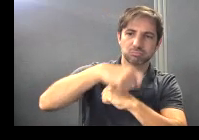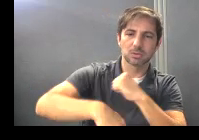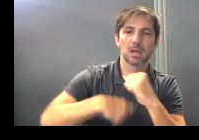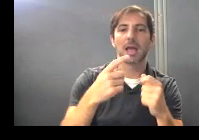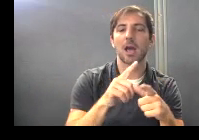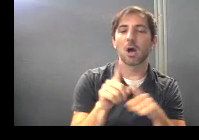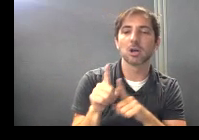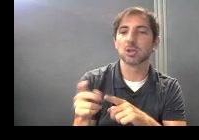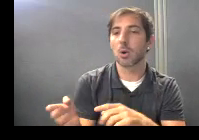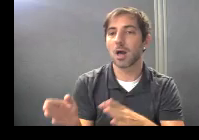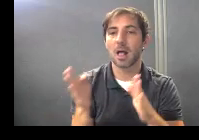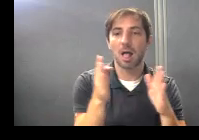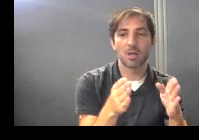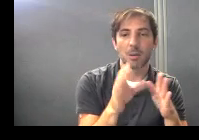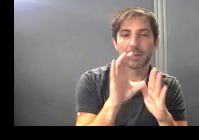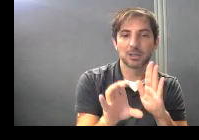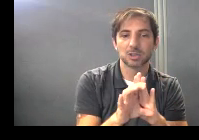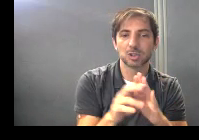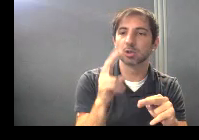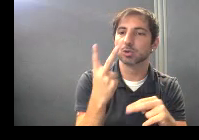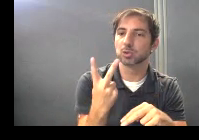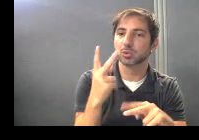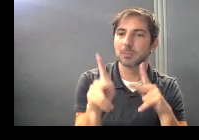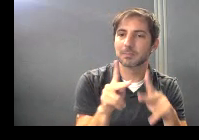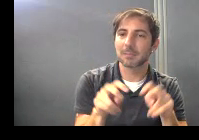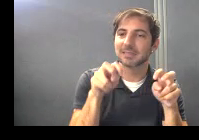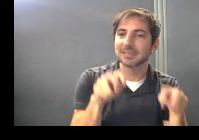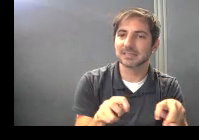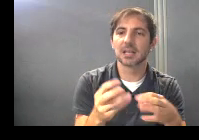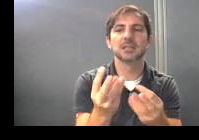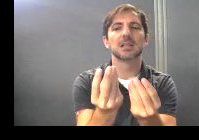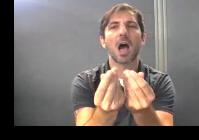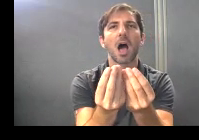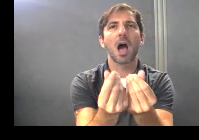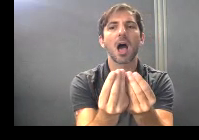SEATED TOUCHING FABRIC. IT'S PROBABLY COSTUMES FROM THE SHOW.